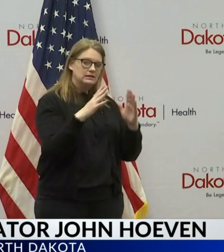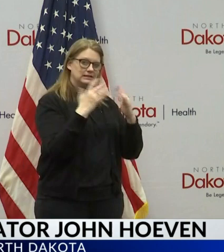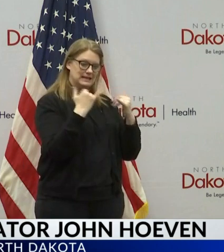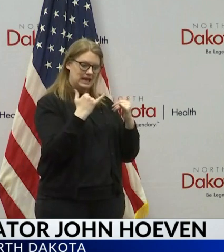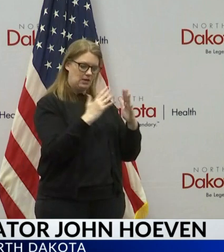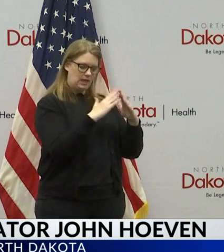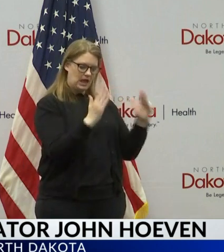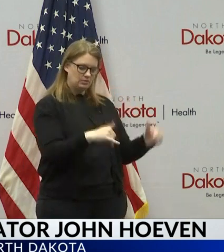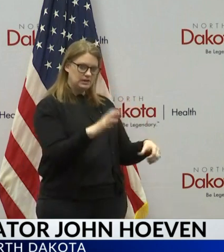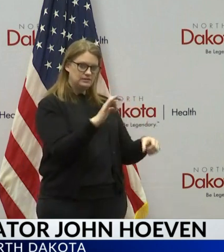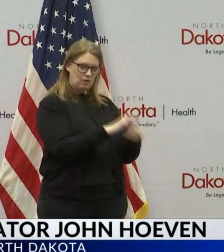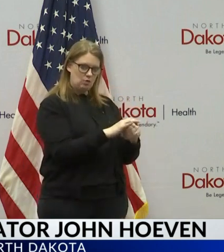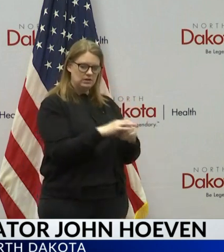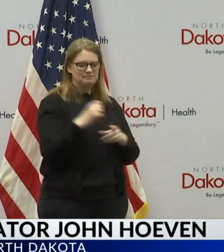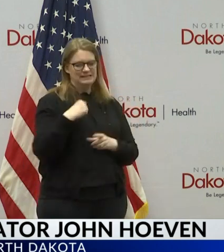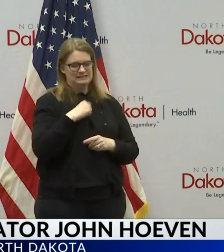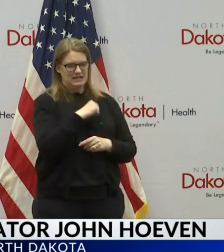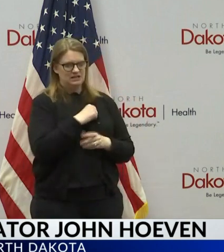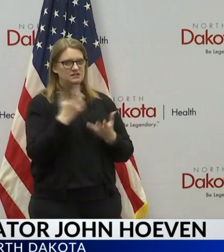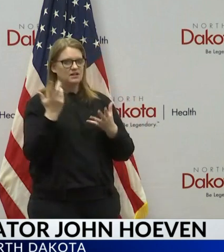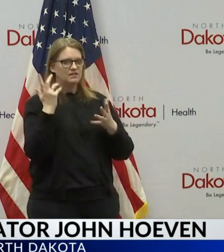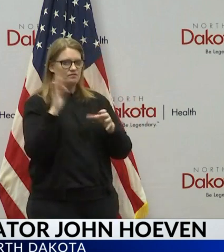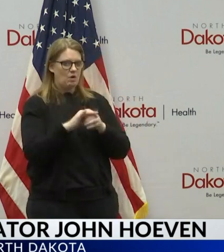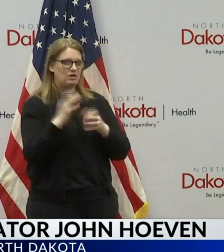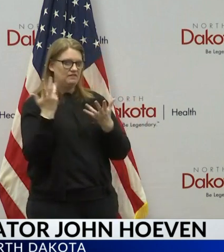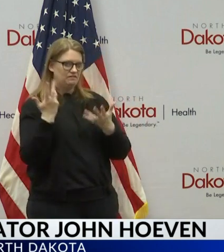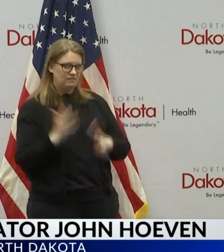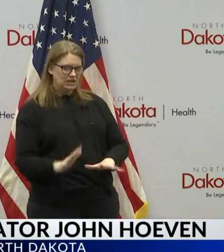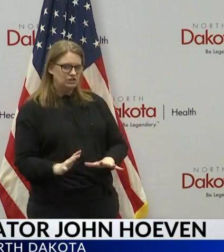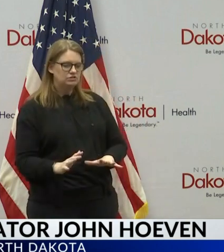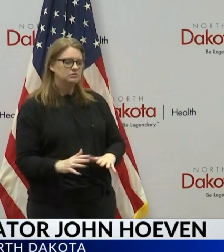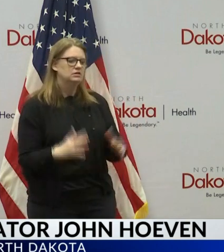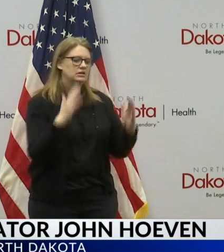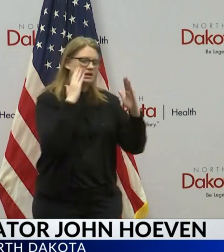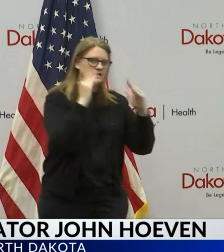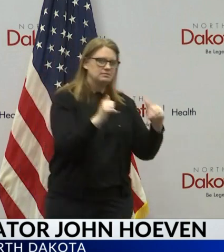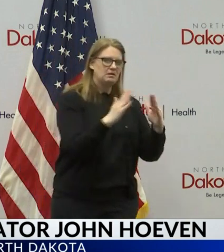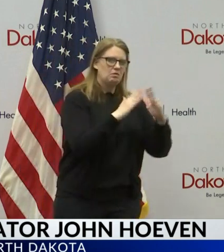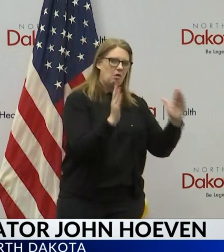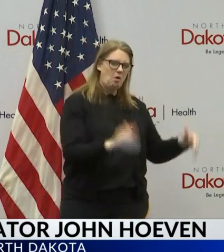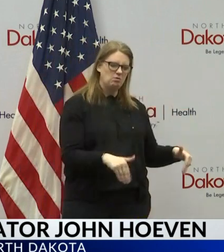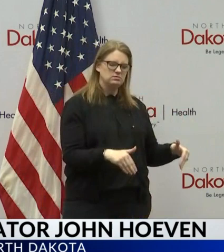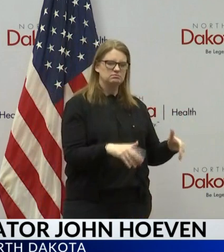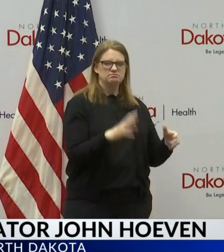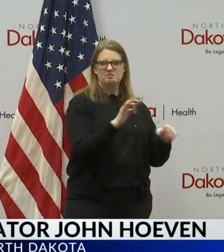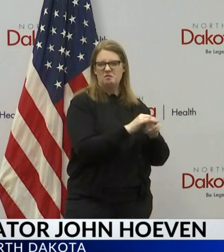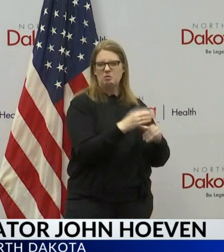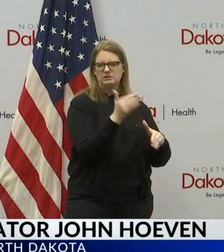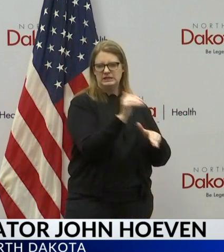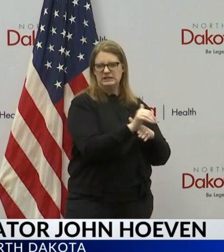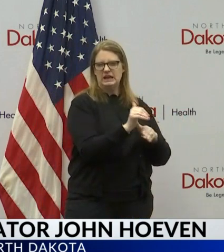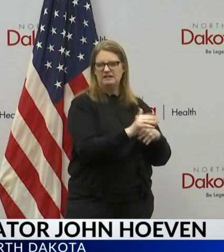PIECE. AS YOU KNOW ON THE PPP, THE HOUSE IS VOTING ON THAT NOW AND WE MOVED IT THROUGH THE